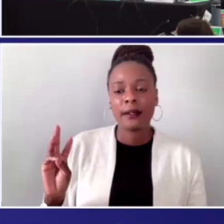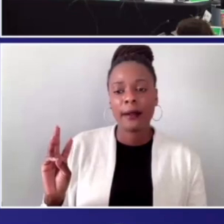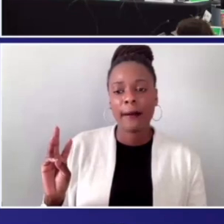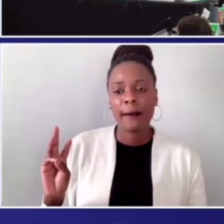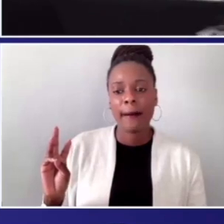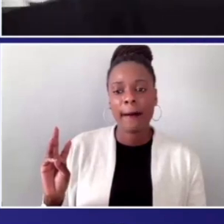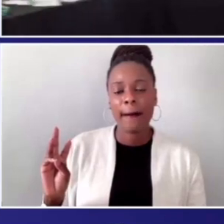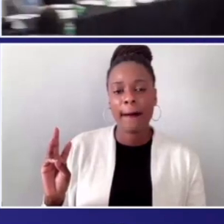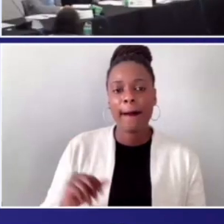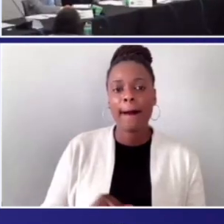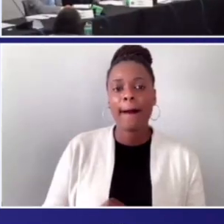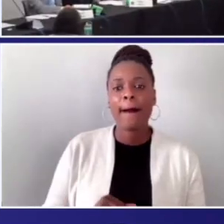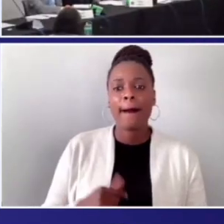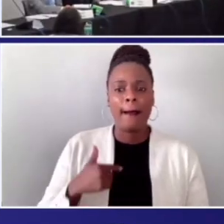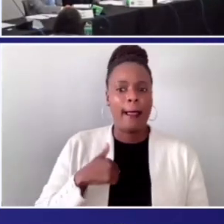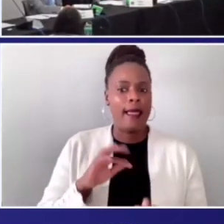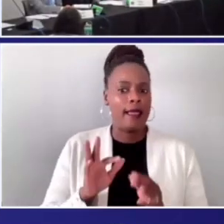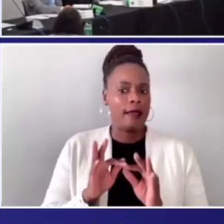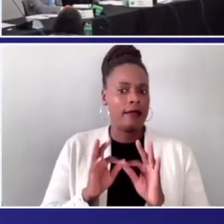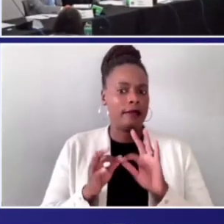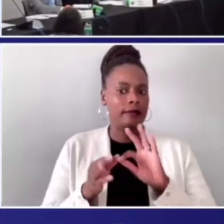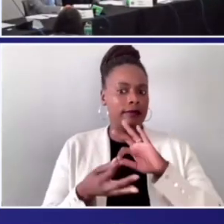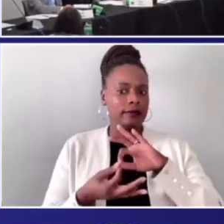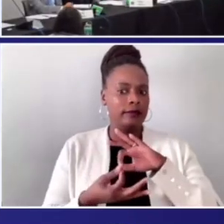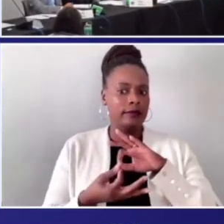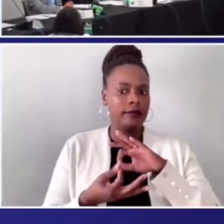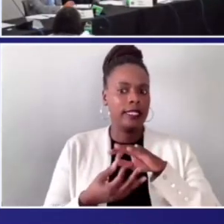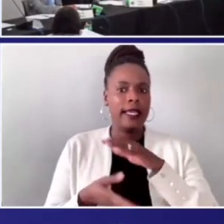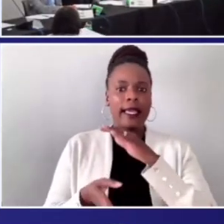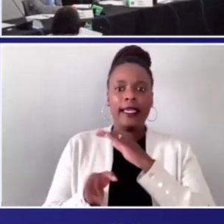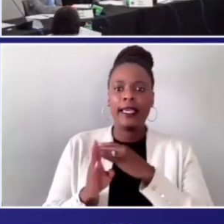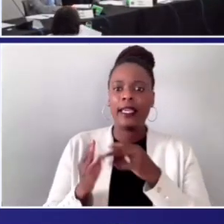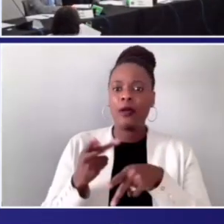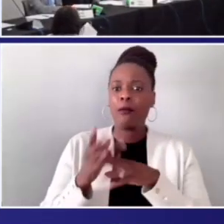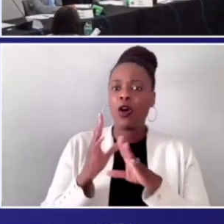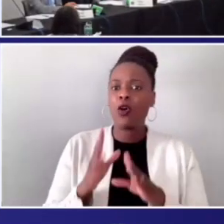I read as potentially kicking the borrower out of IBR, similar kind of situation,